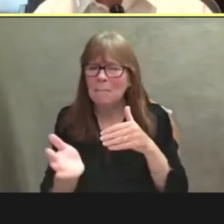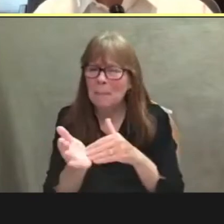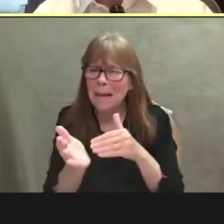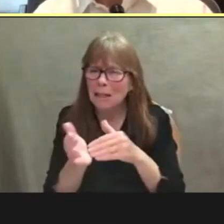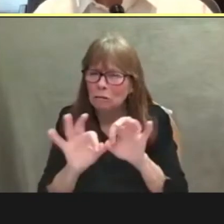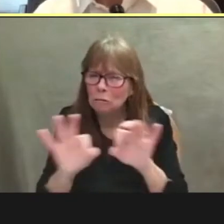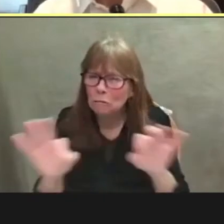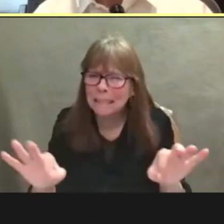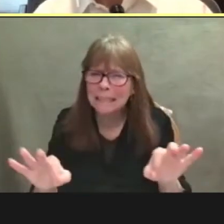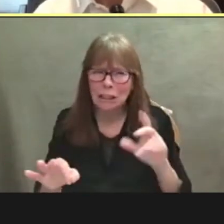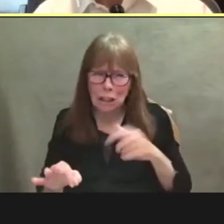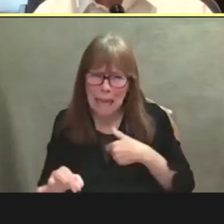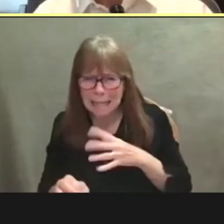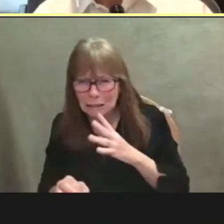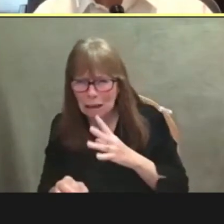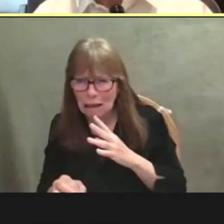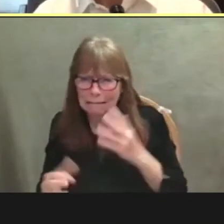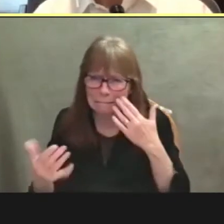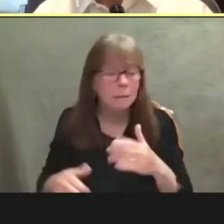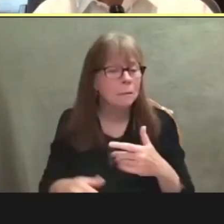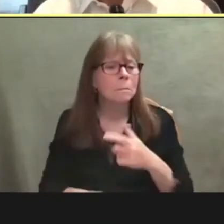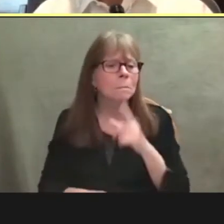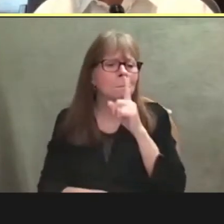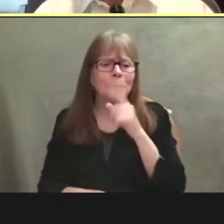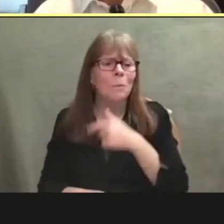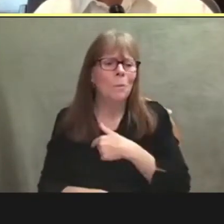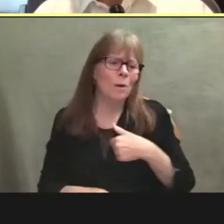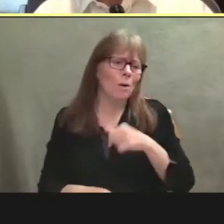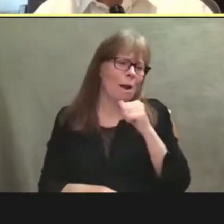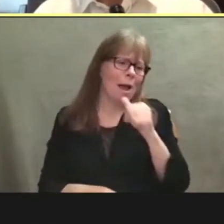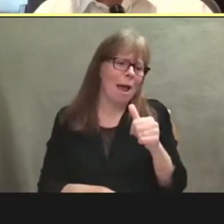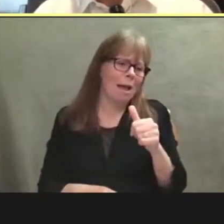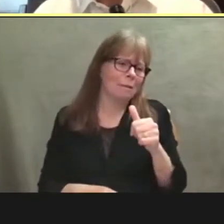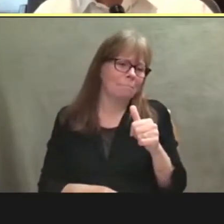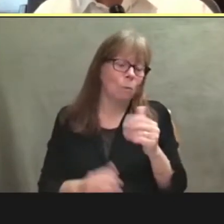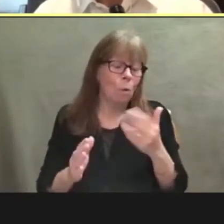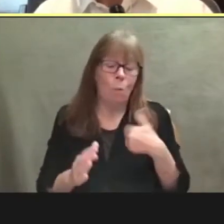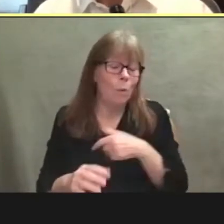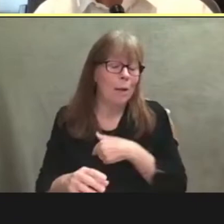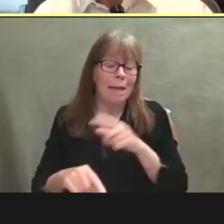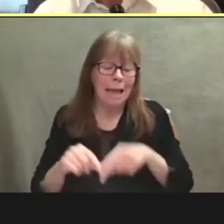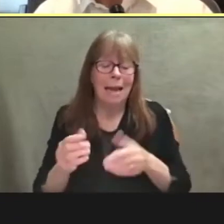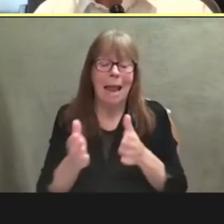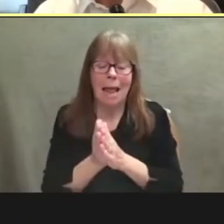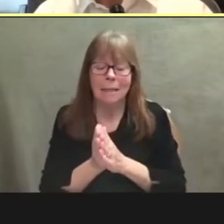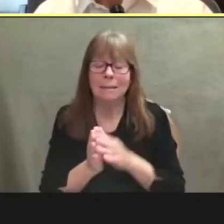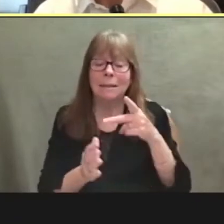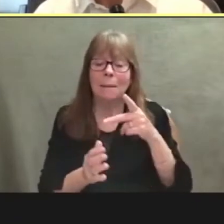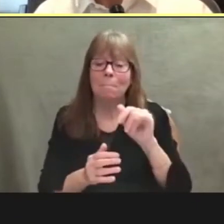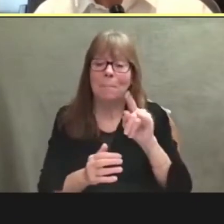But you know, we're not asking—we certainly can't ask our patients to serve, because they're